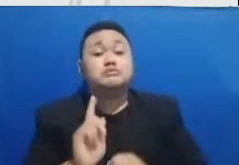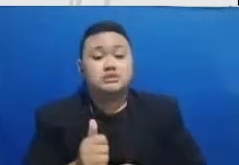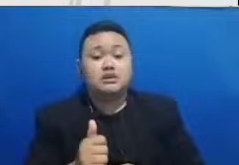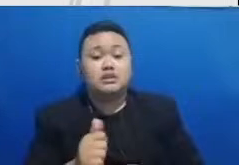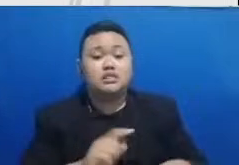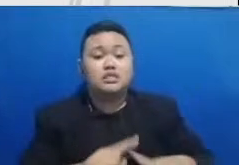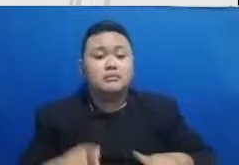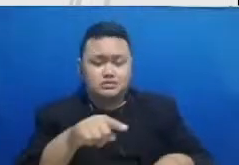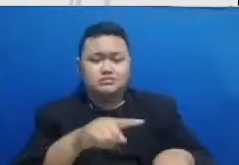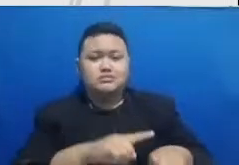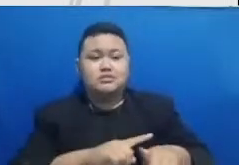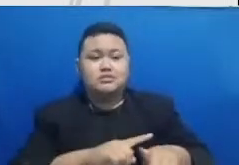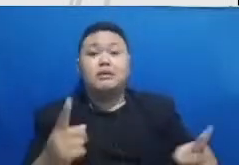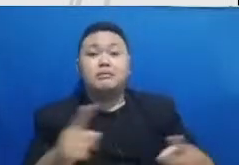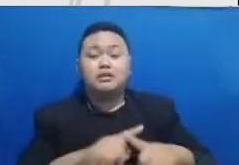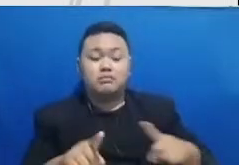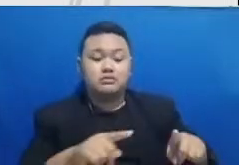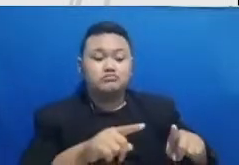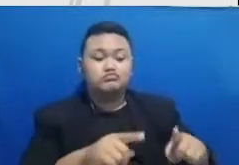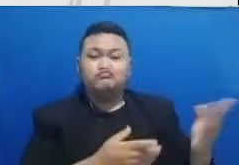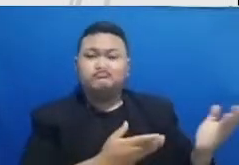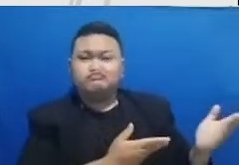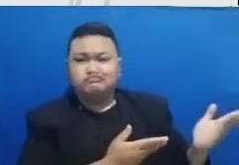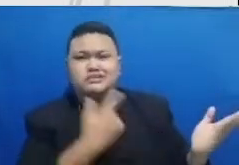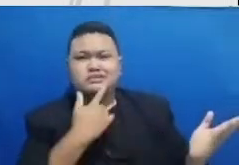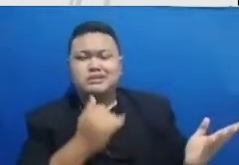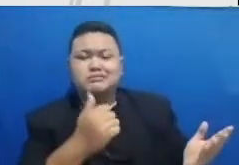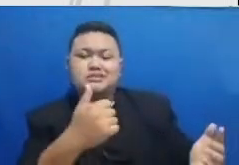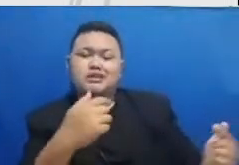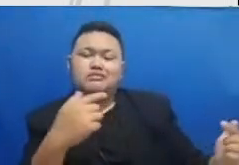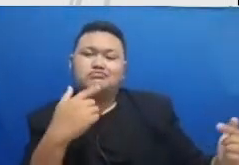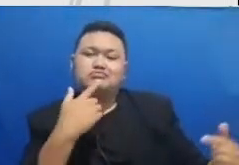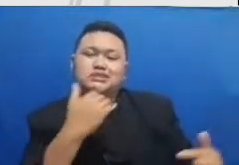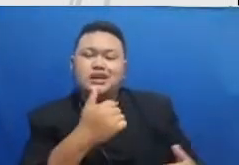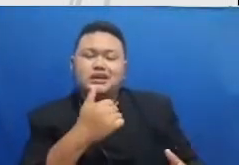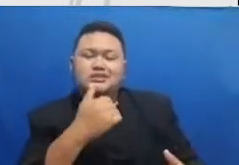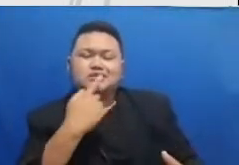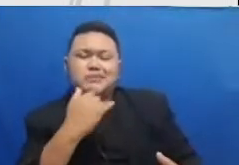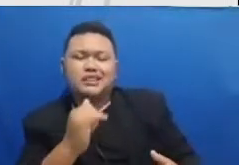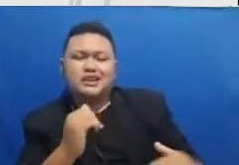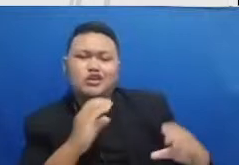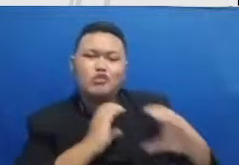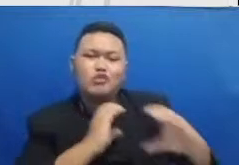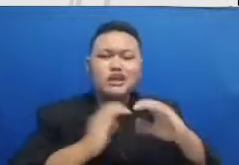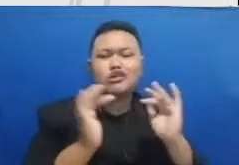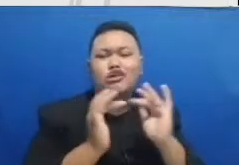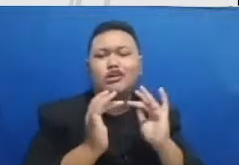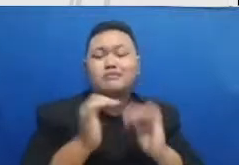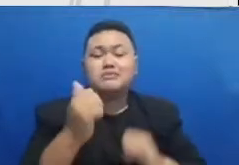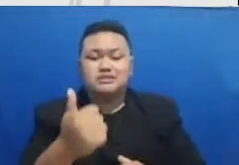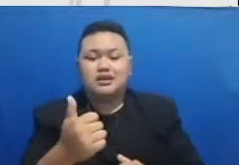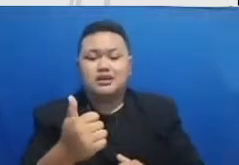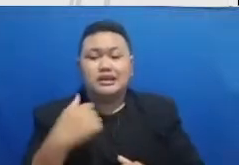advantages of thinking for something like this Google Jamboree is that we can collaborate, meaning that